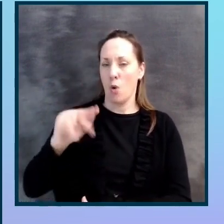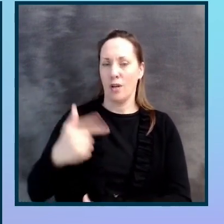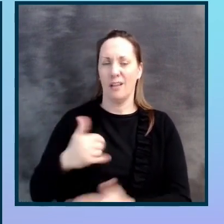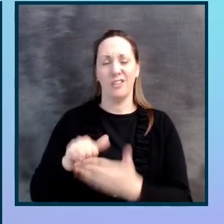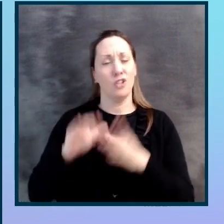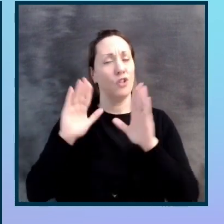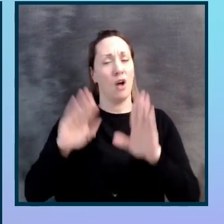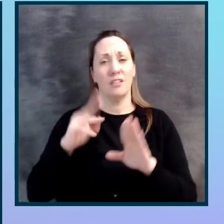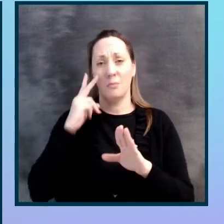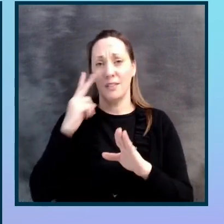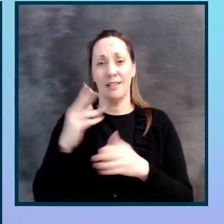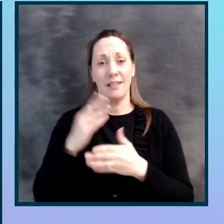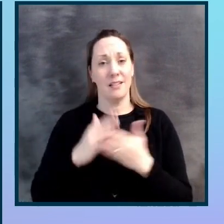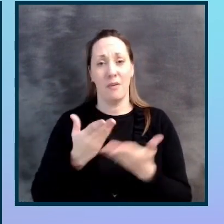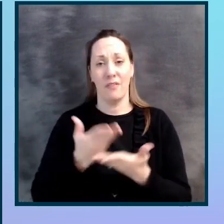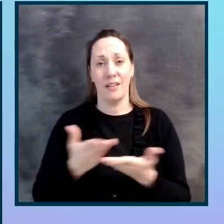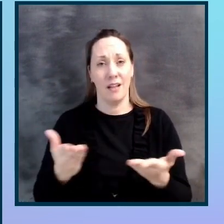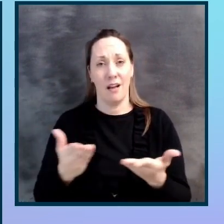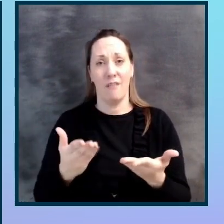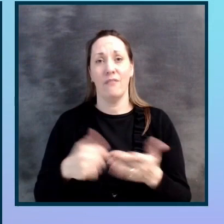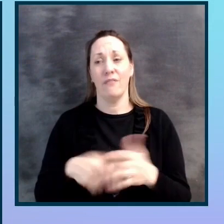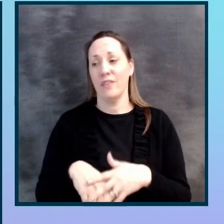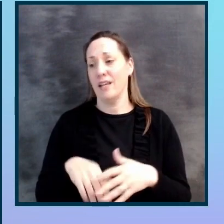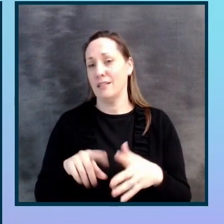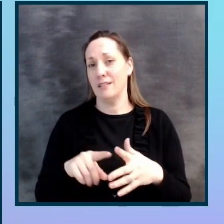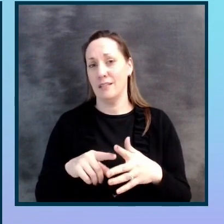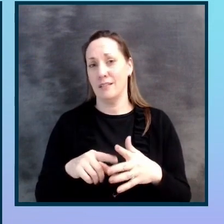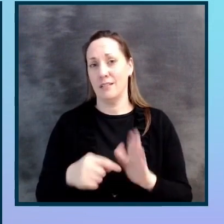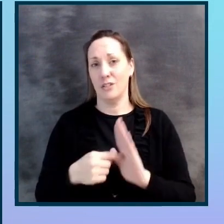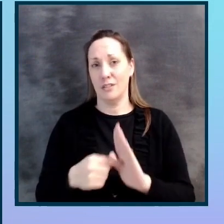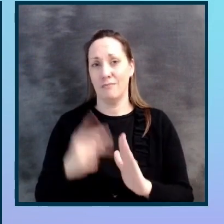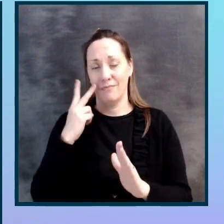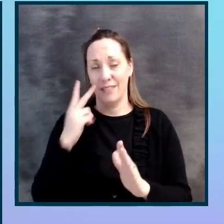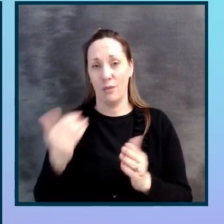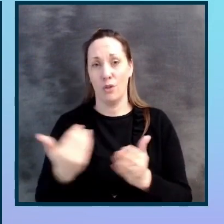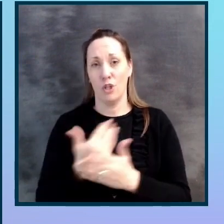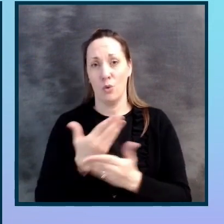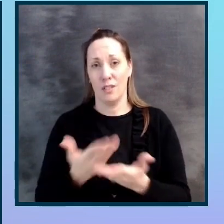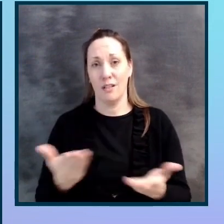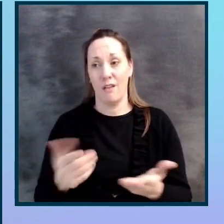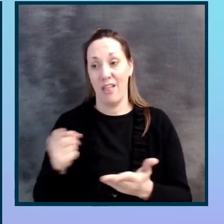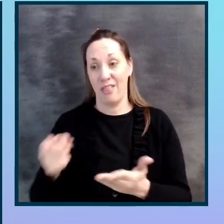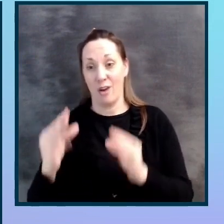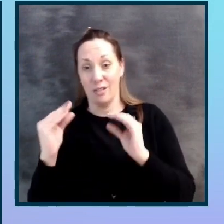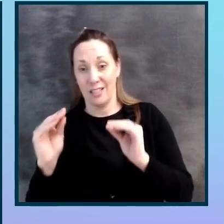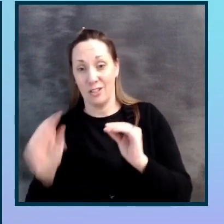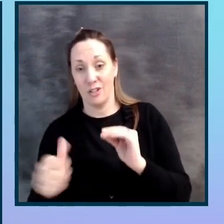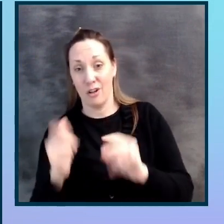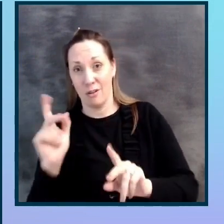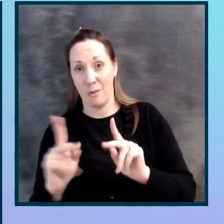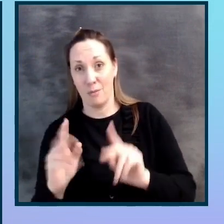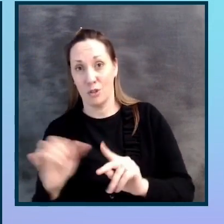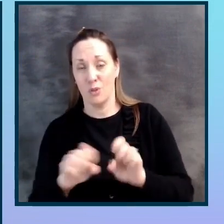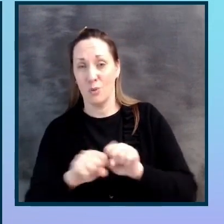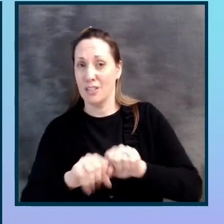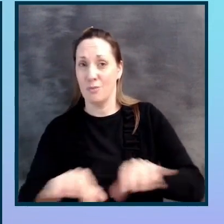some of that stack that's coming out with the newer stacks with those people and they're teaching other people, so just spreads that way- Yeah, it does.